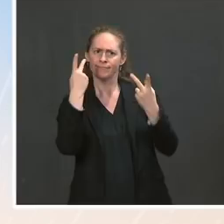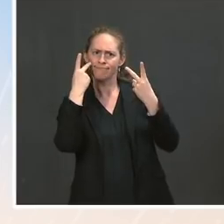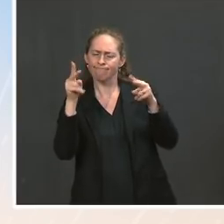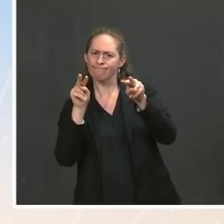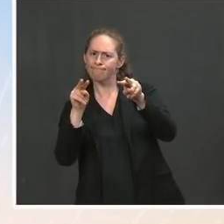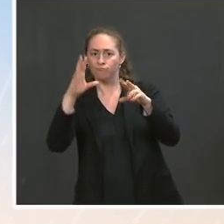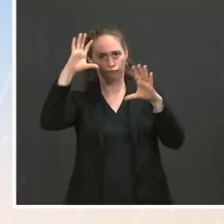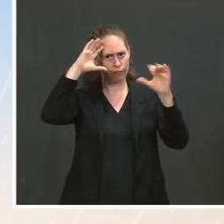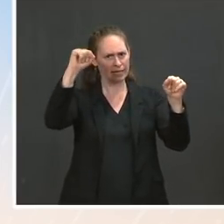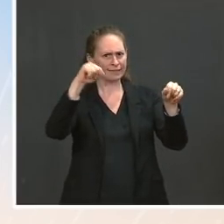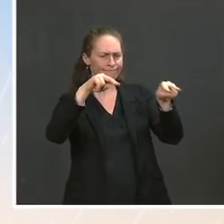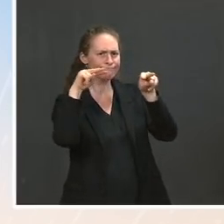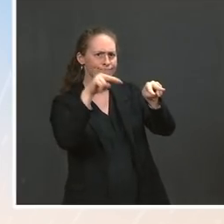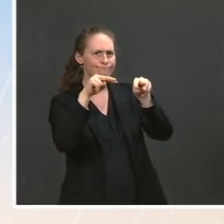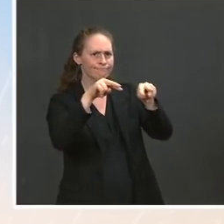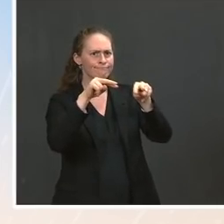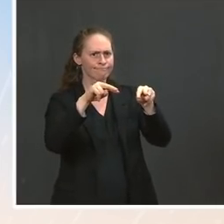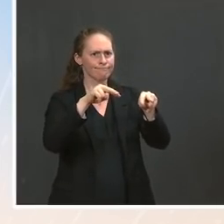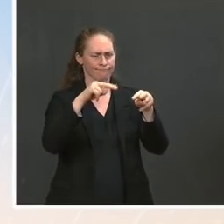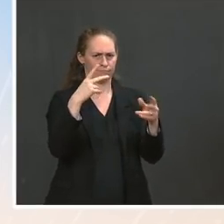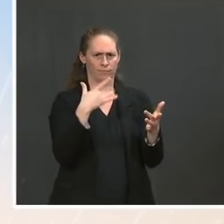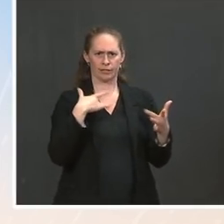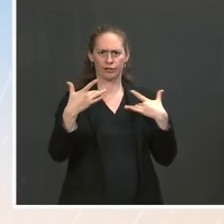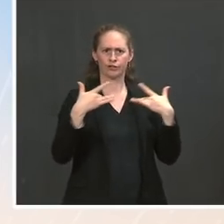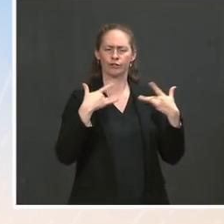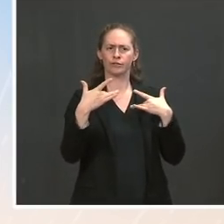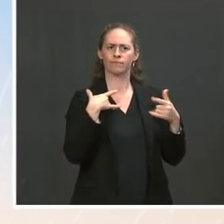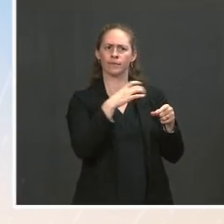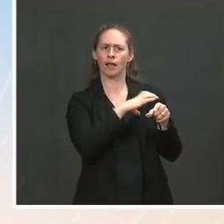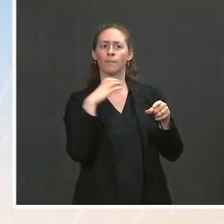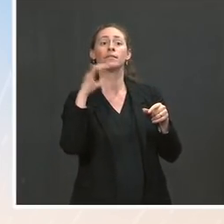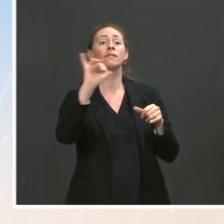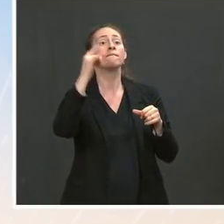on including the For the People Act and the John Lewis Voting Rights Advancement Act